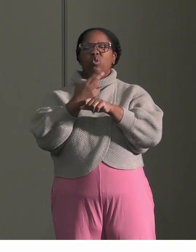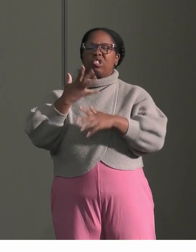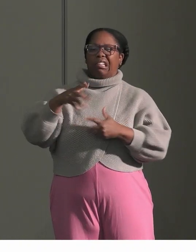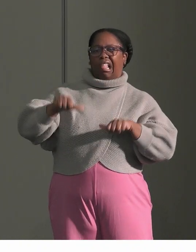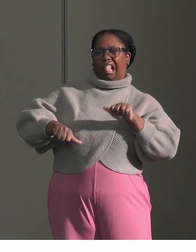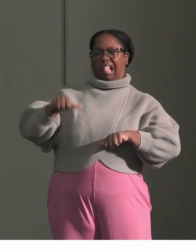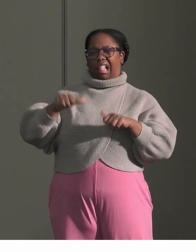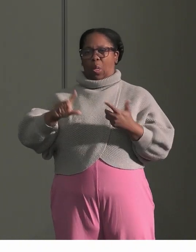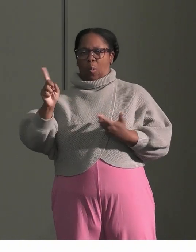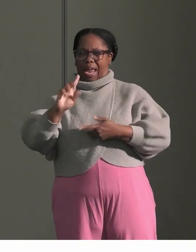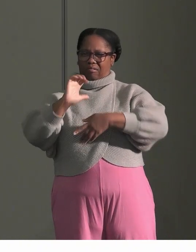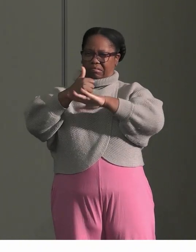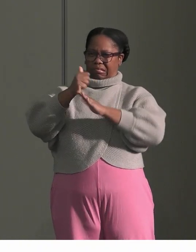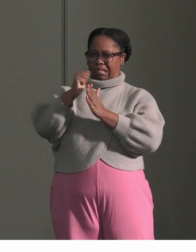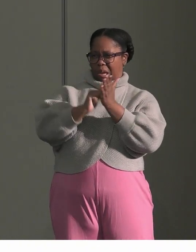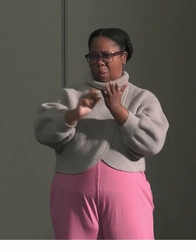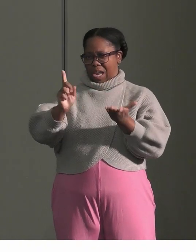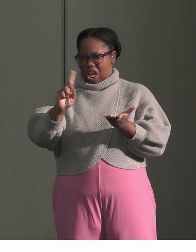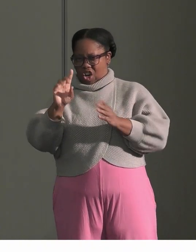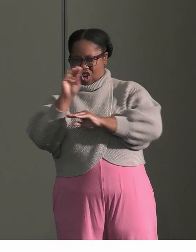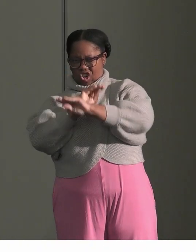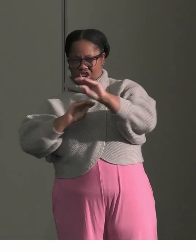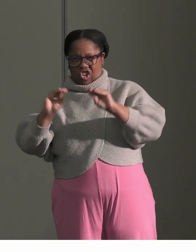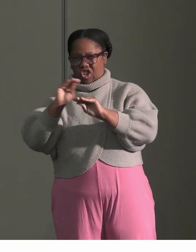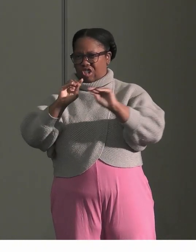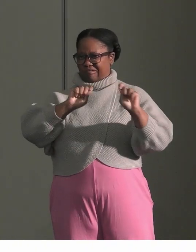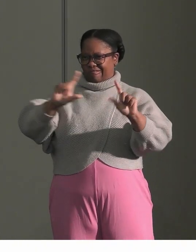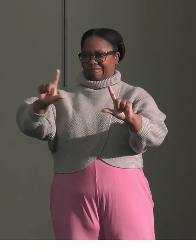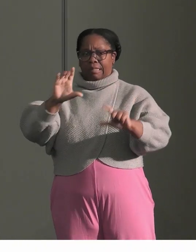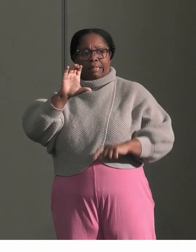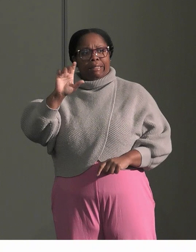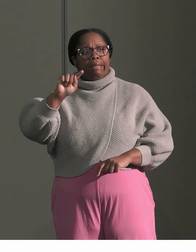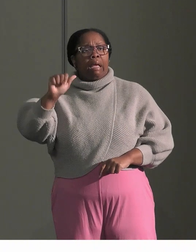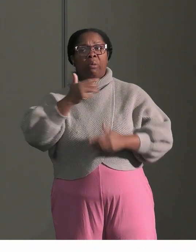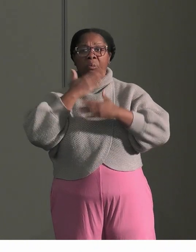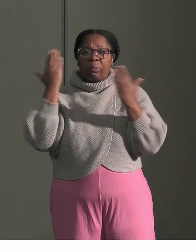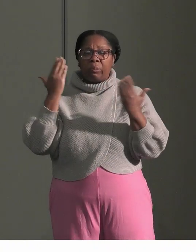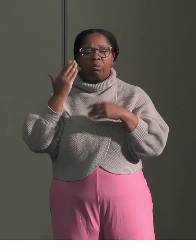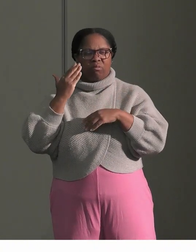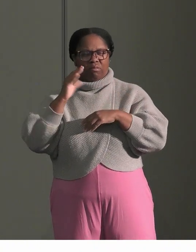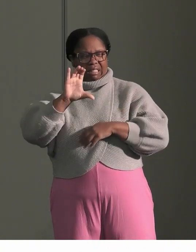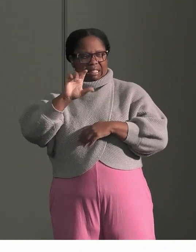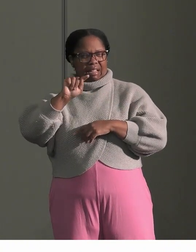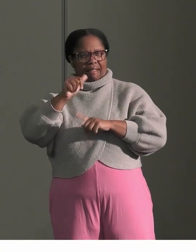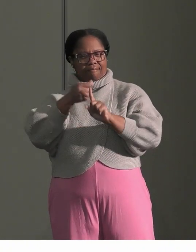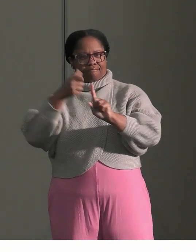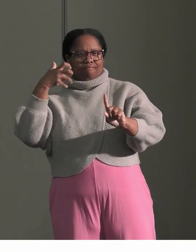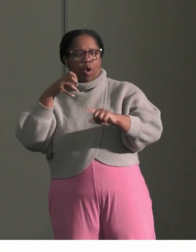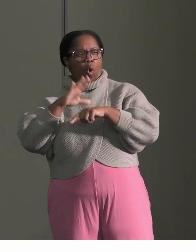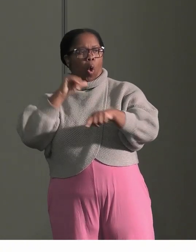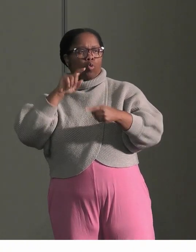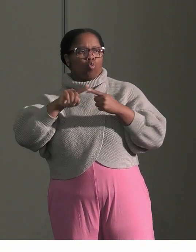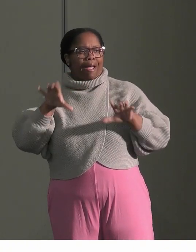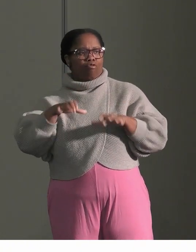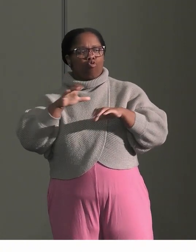create an account. And as there is no clear CTA, call to action on the home page. How many times